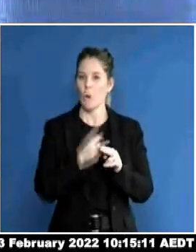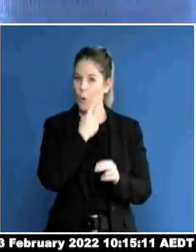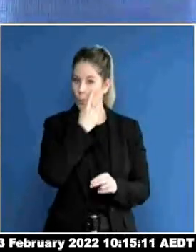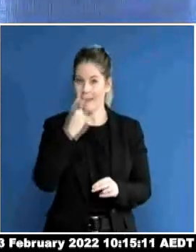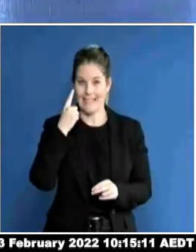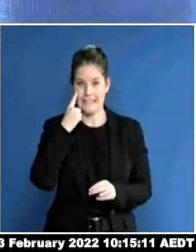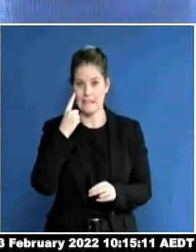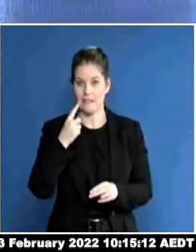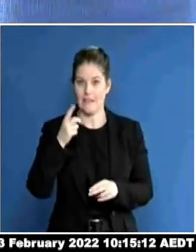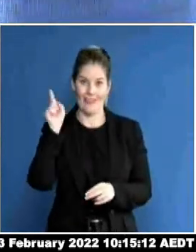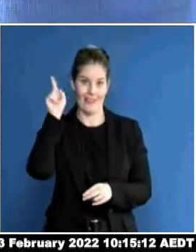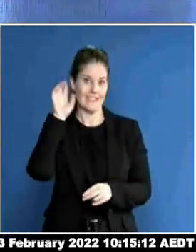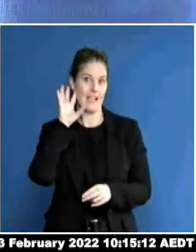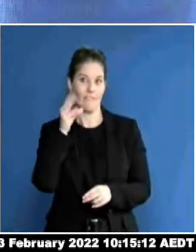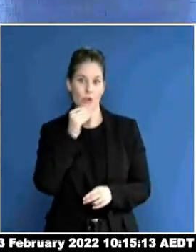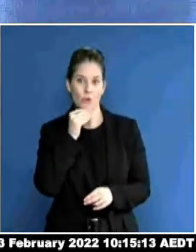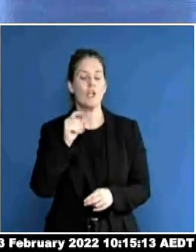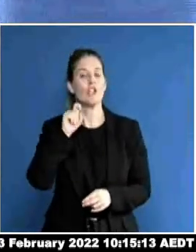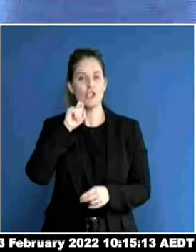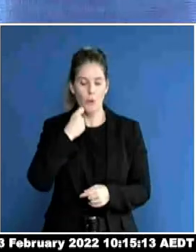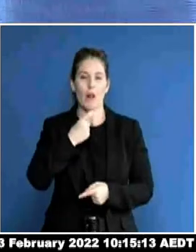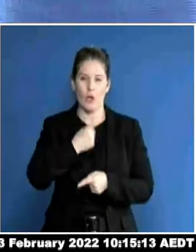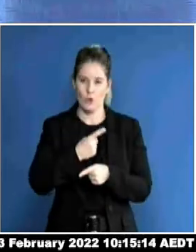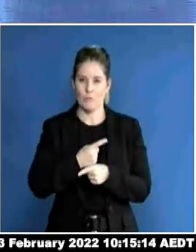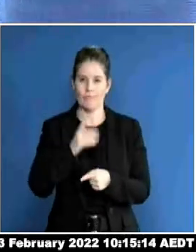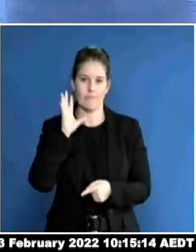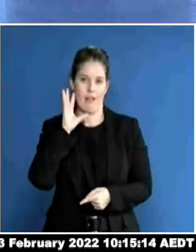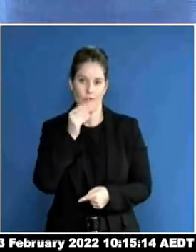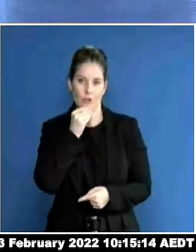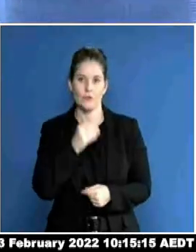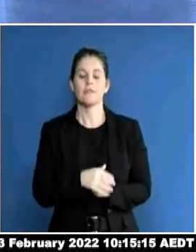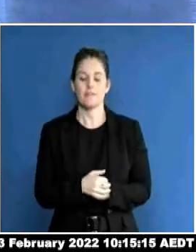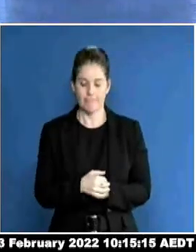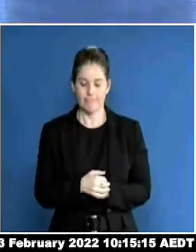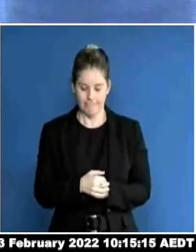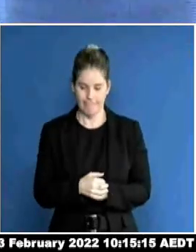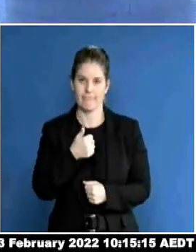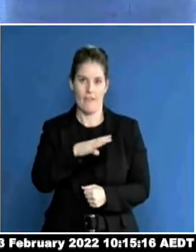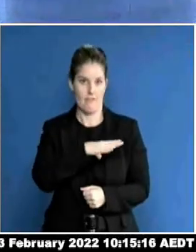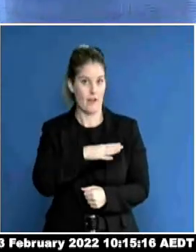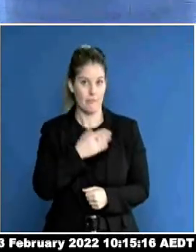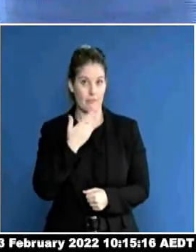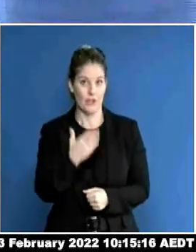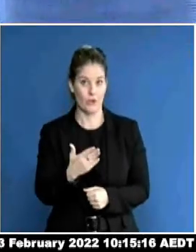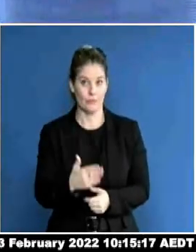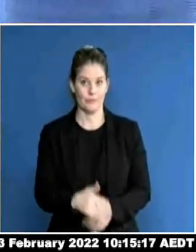Thank you. We will wait until that announcement this afternoon. Yes, Ms Eastman. MS EASTMAN: Thank you, Commissioners.